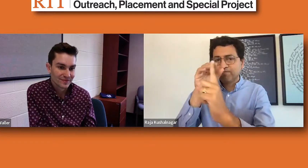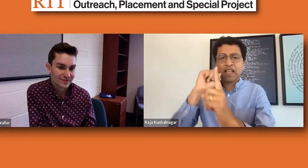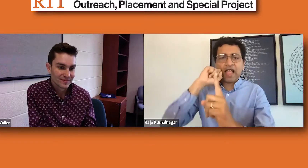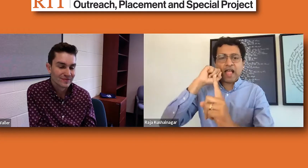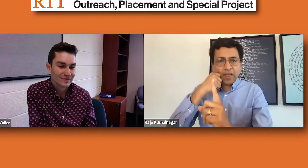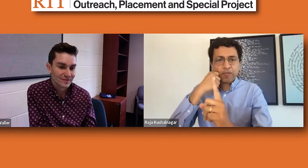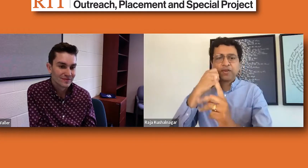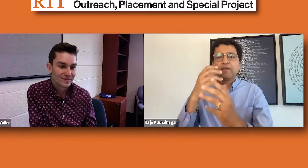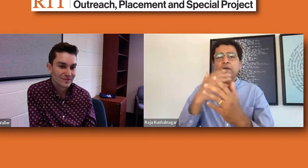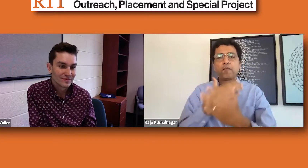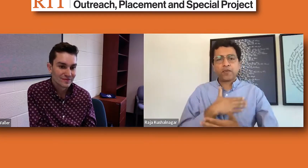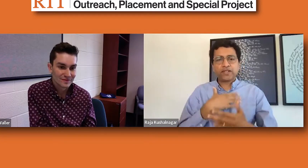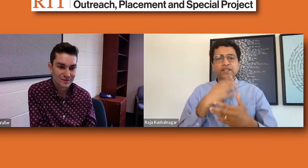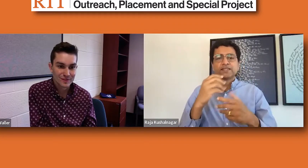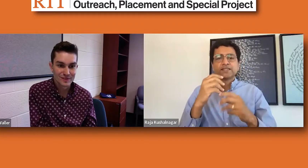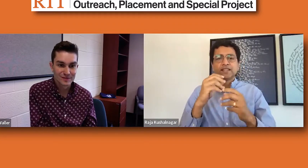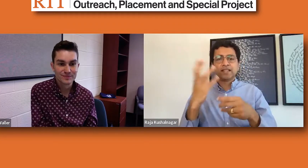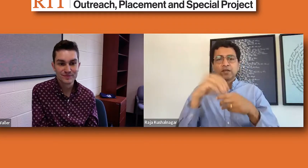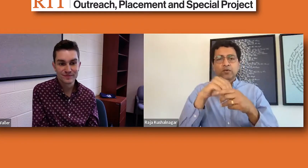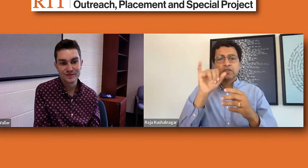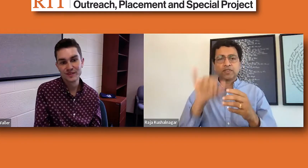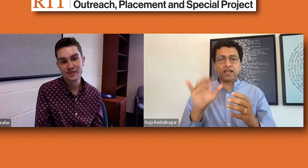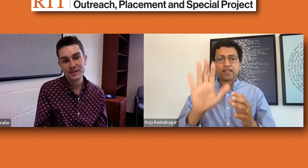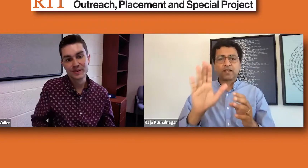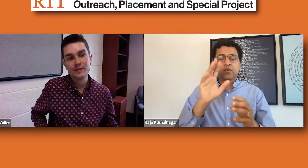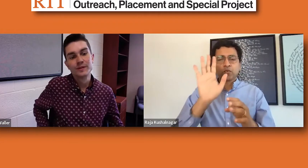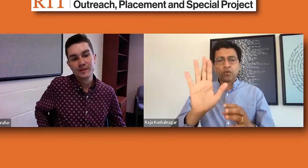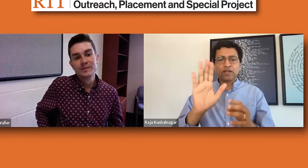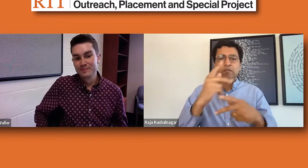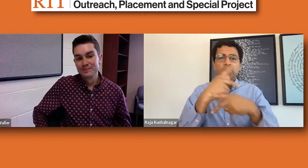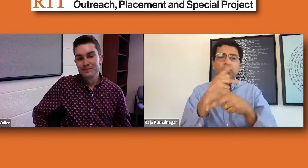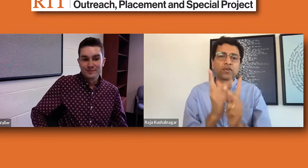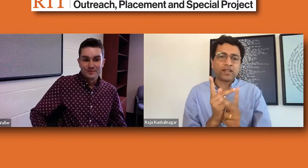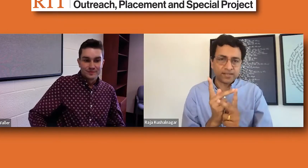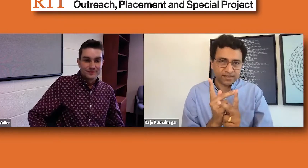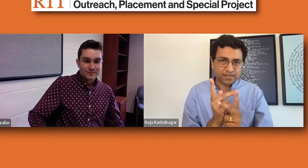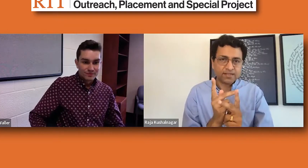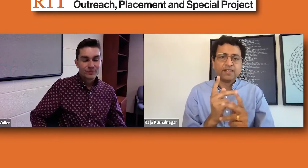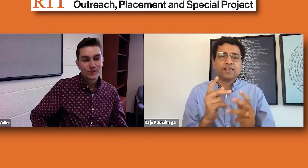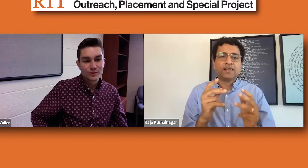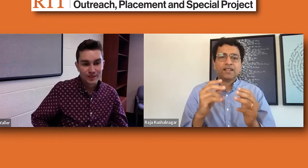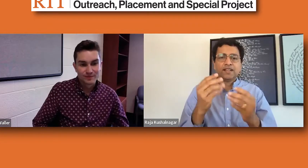So one recommendation we could have for Apple is, you know, you should really include this in your product.